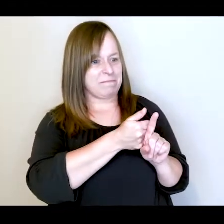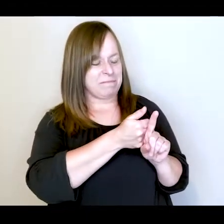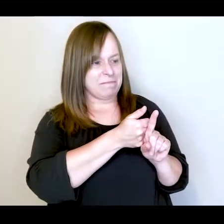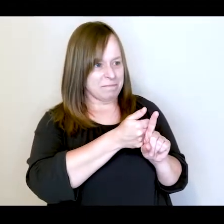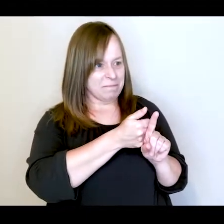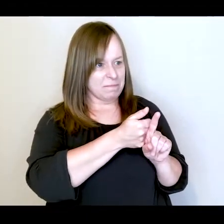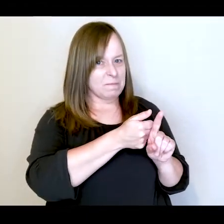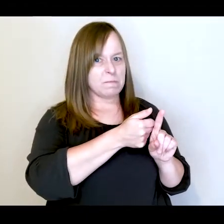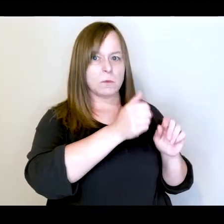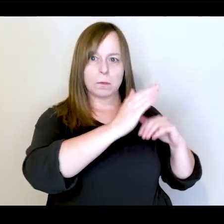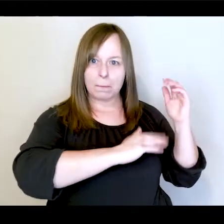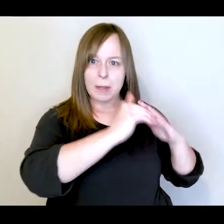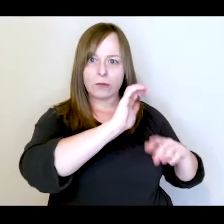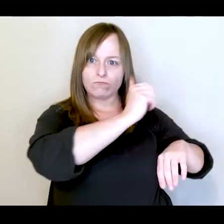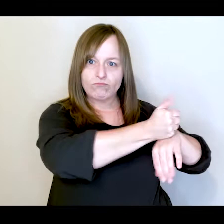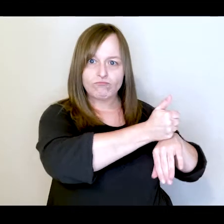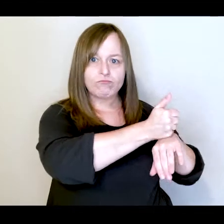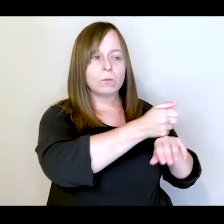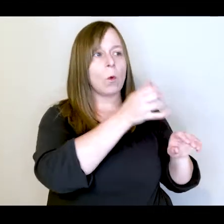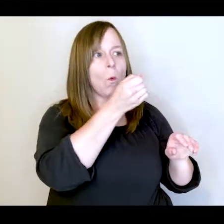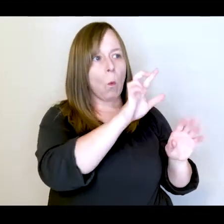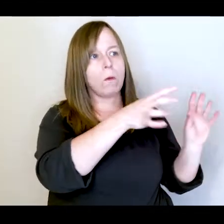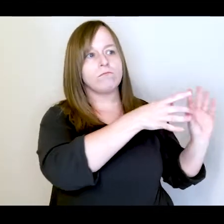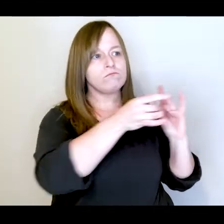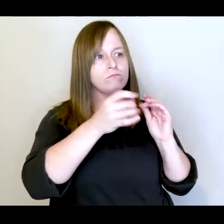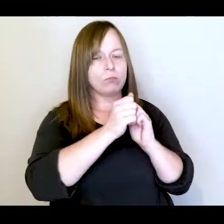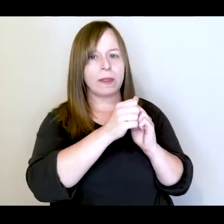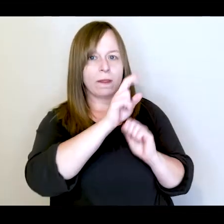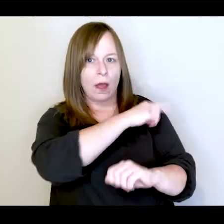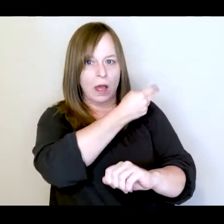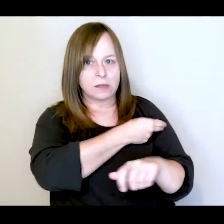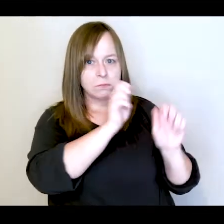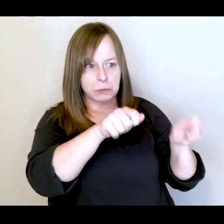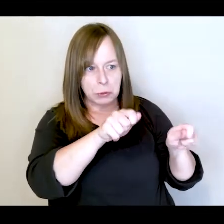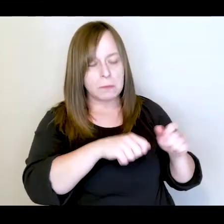facility, could be standalone or it could be attached to a hospital, that's going